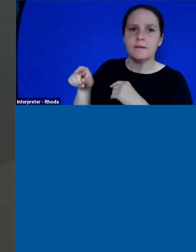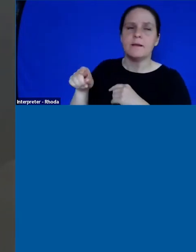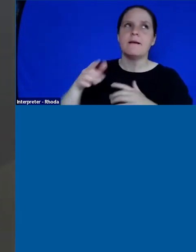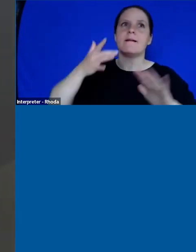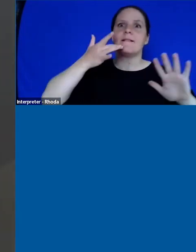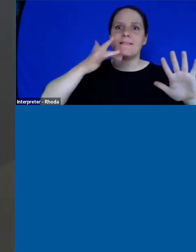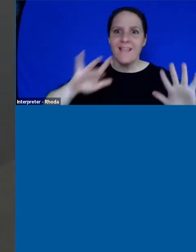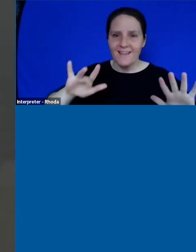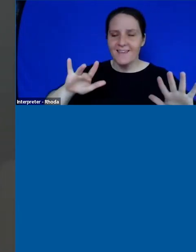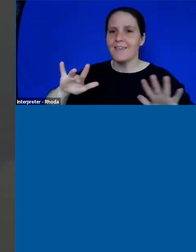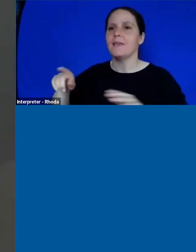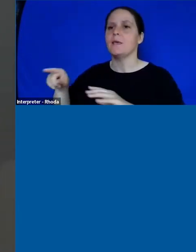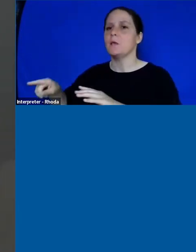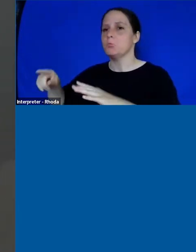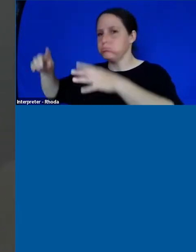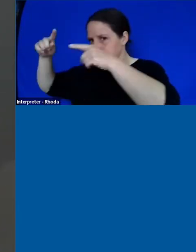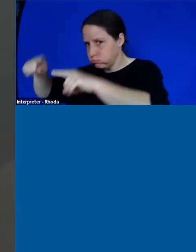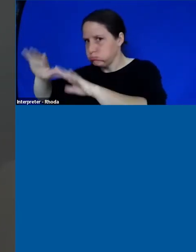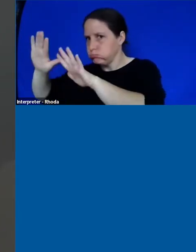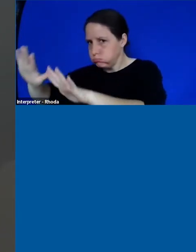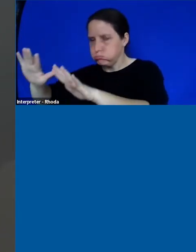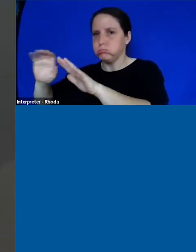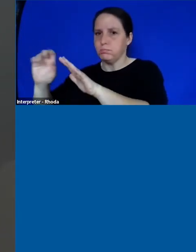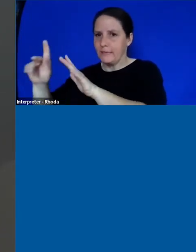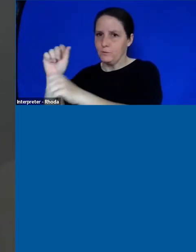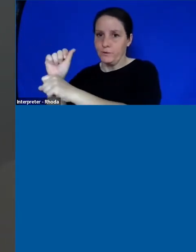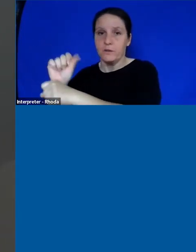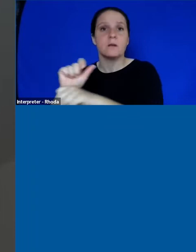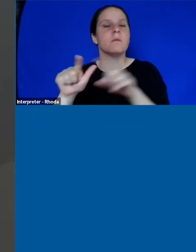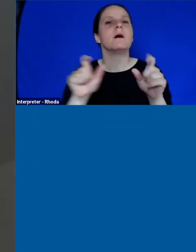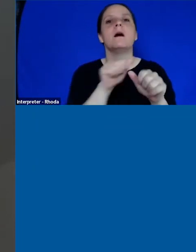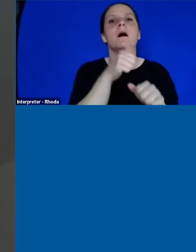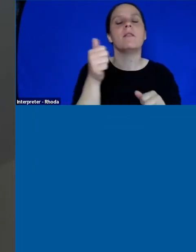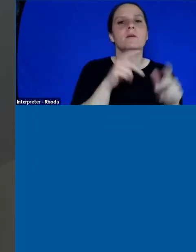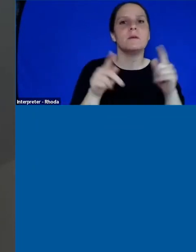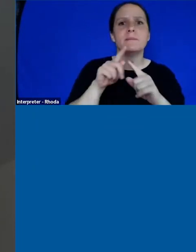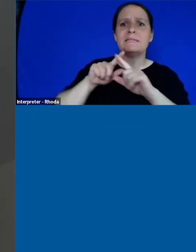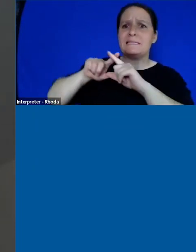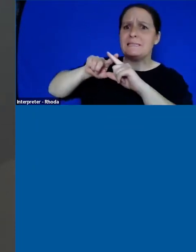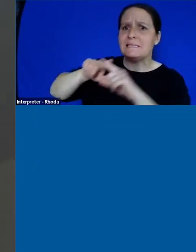But there were people who were absolutely reliant on them for their groceries, who could not get them.